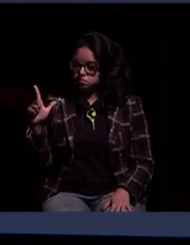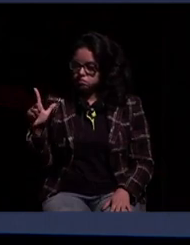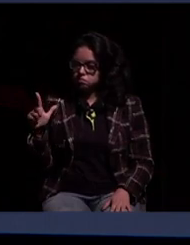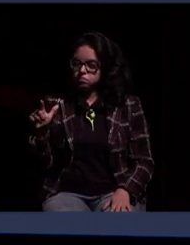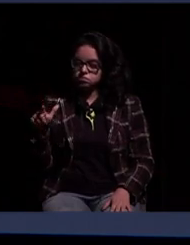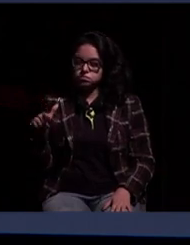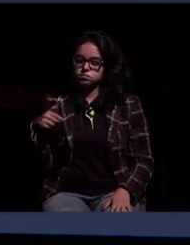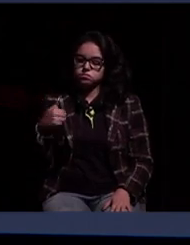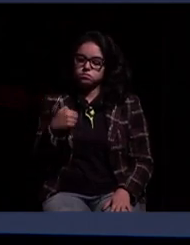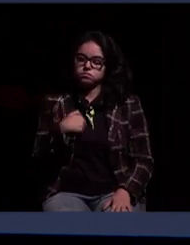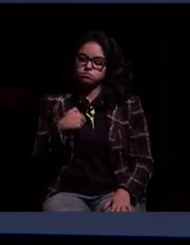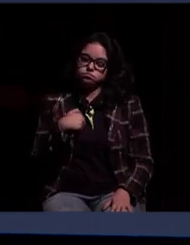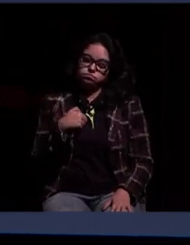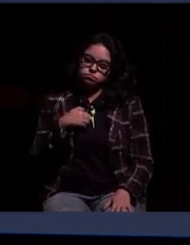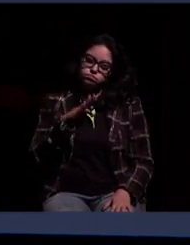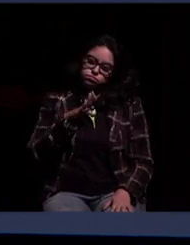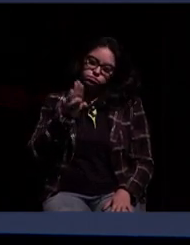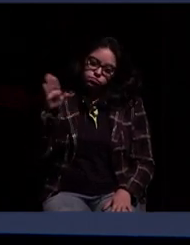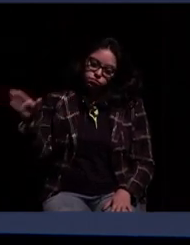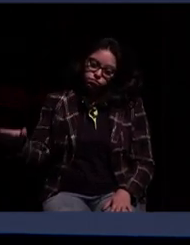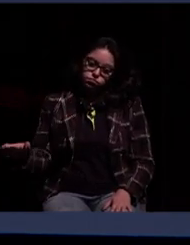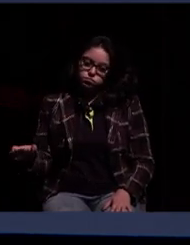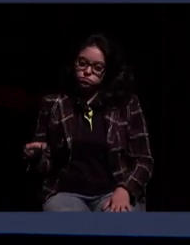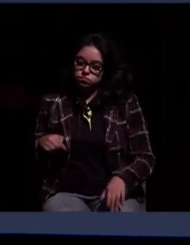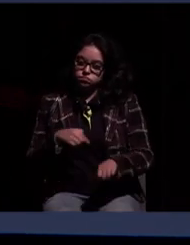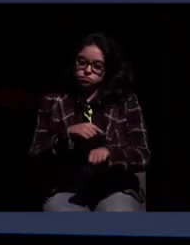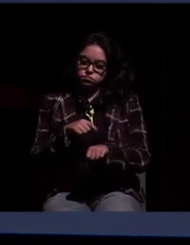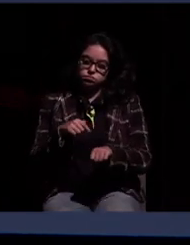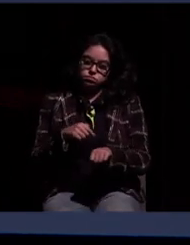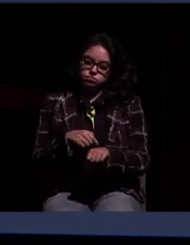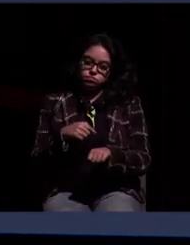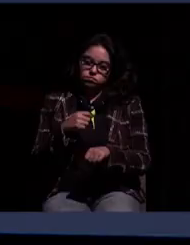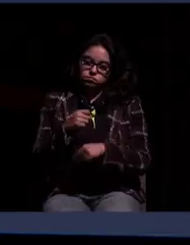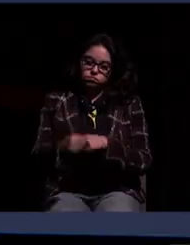It was a long, 6-year process